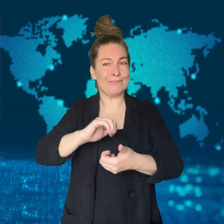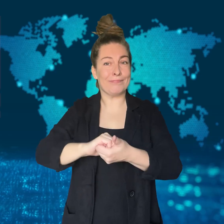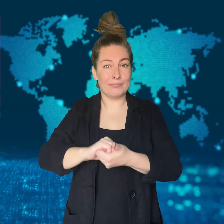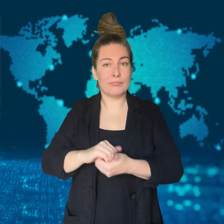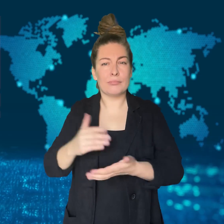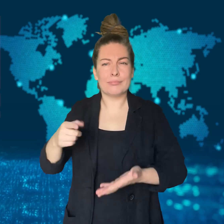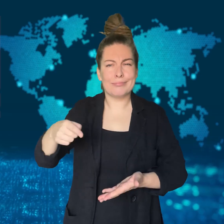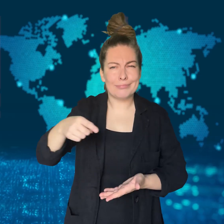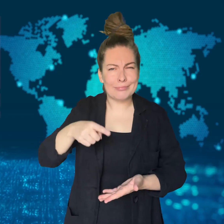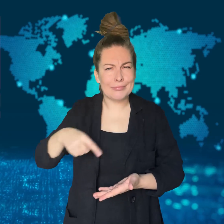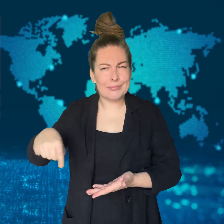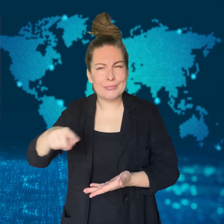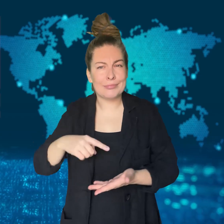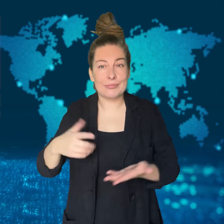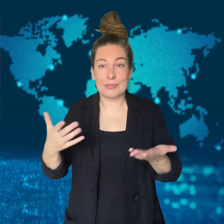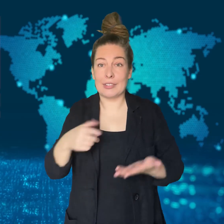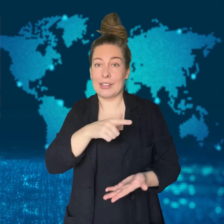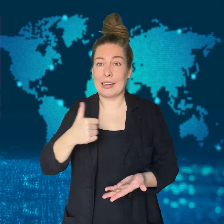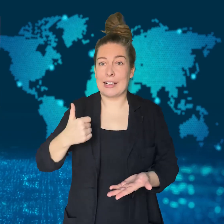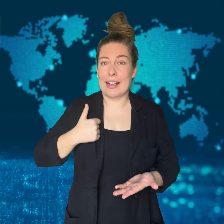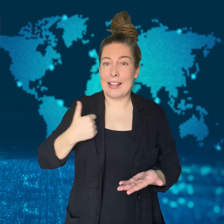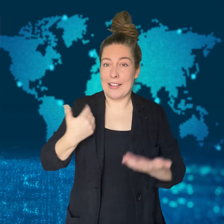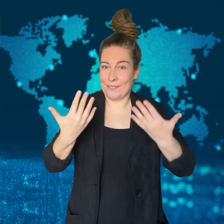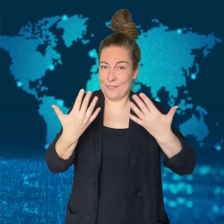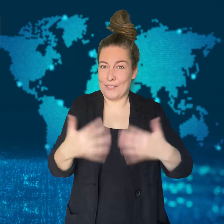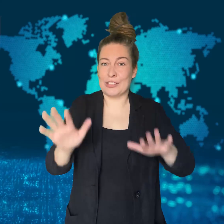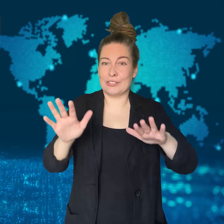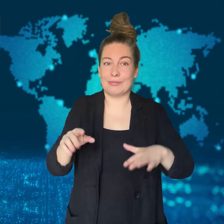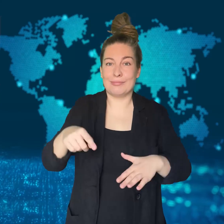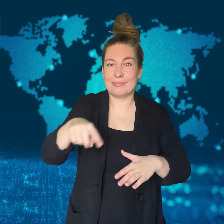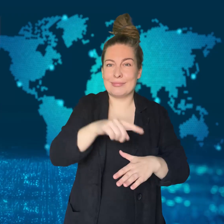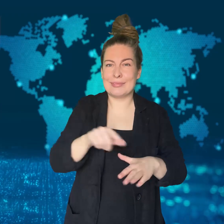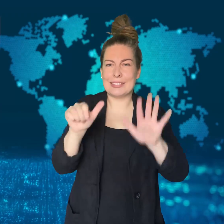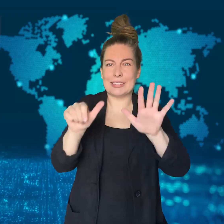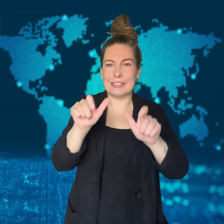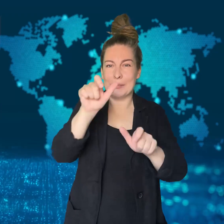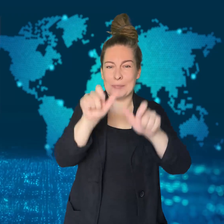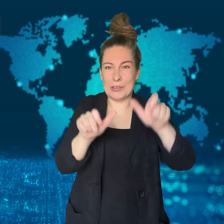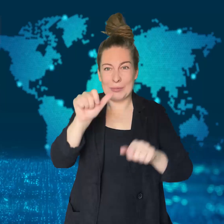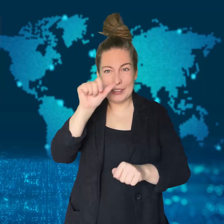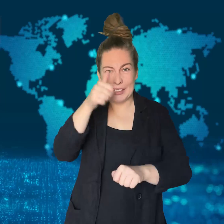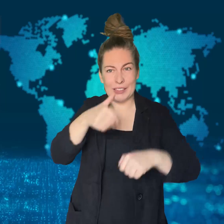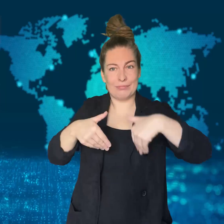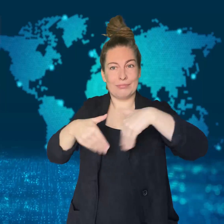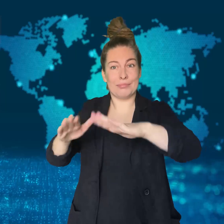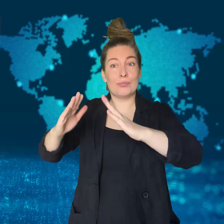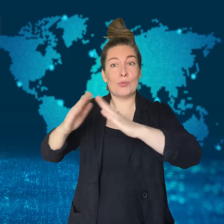India retaliated by expelling Canadian diplomats